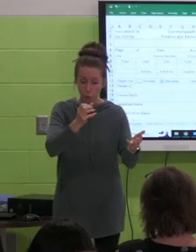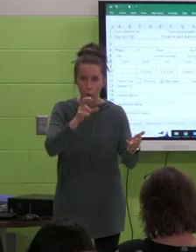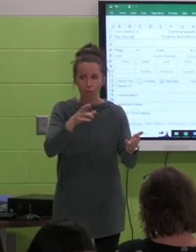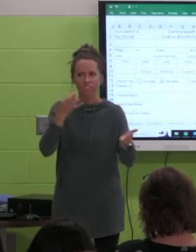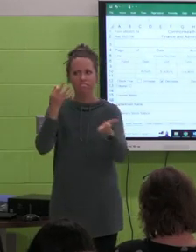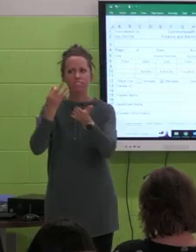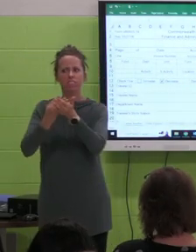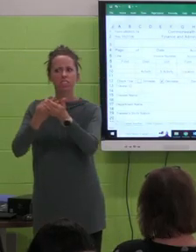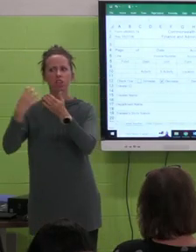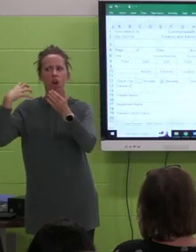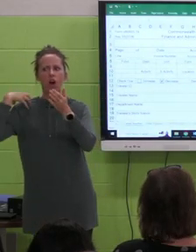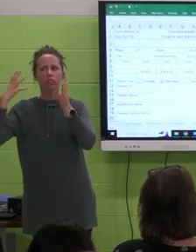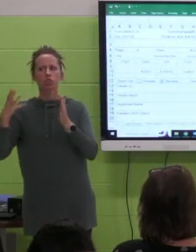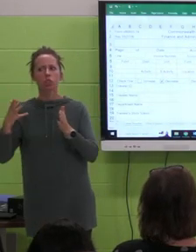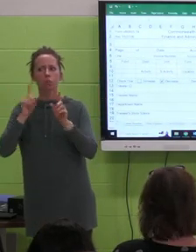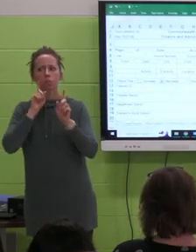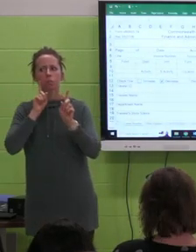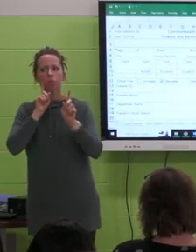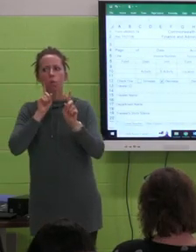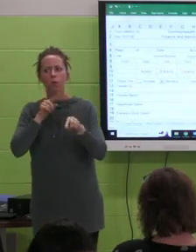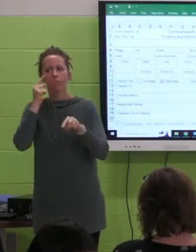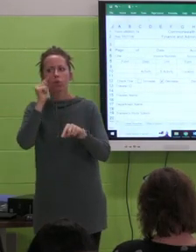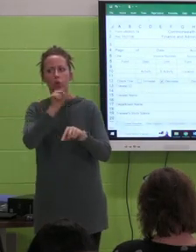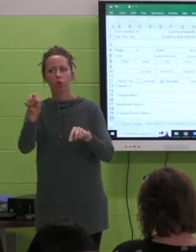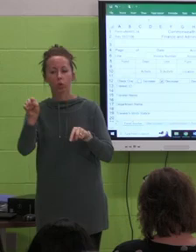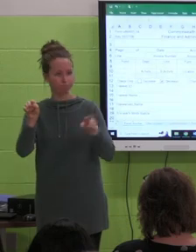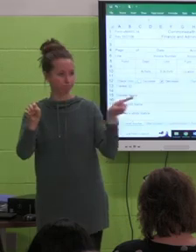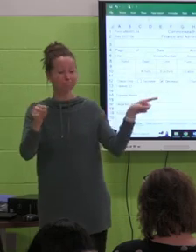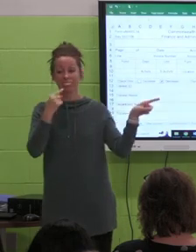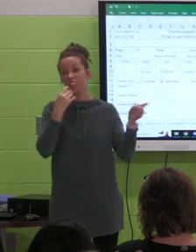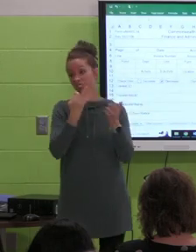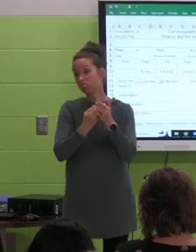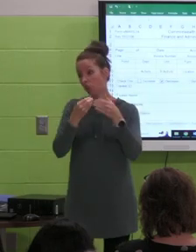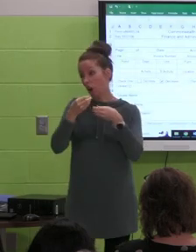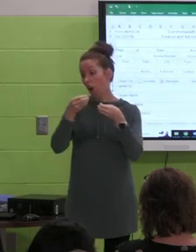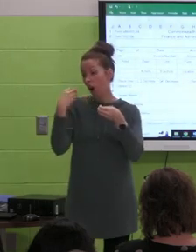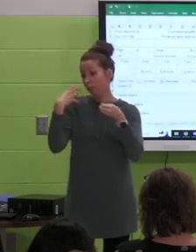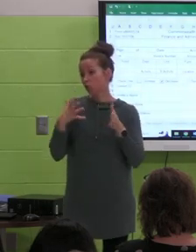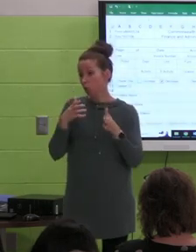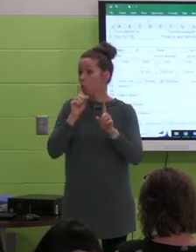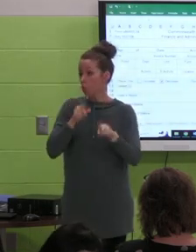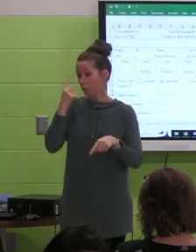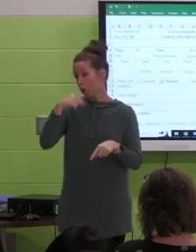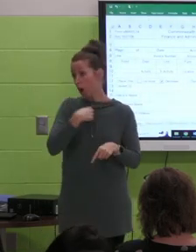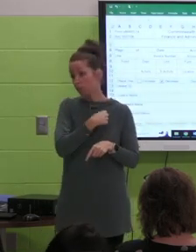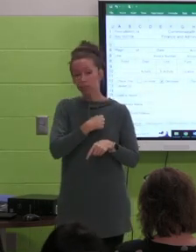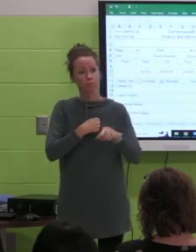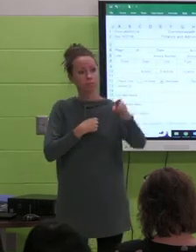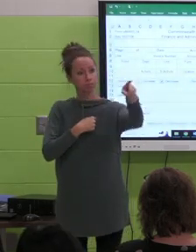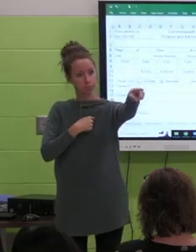order okay so I I built the DPR system.